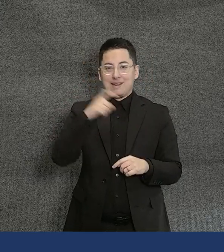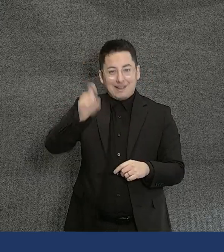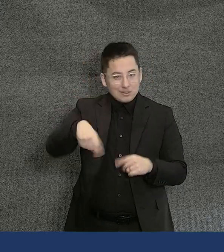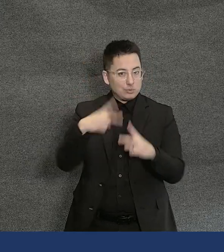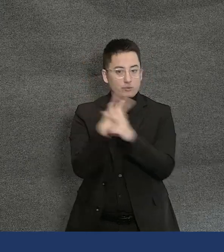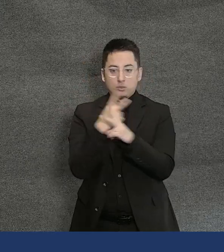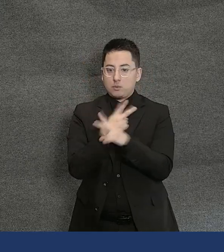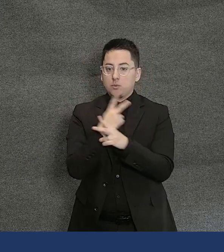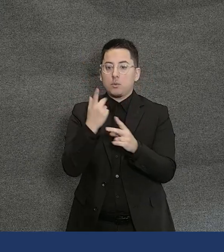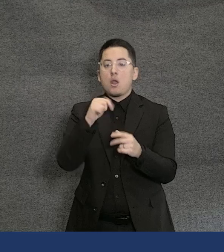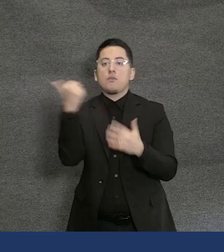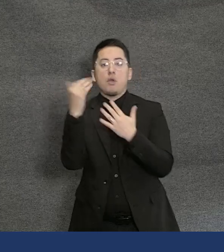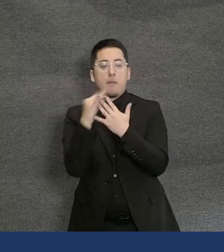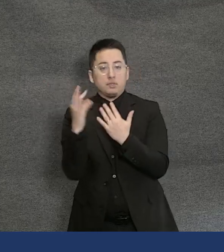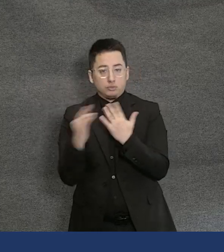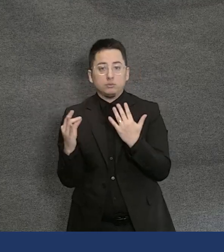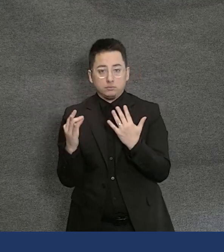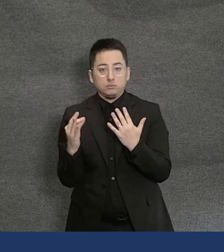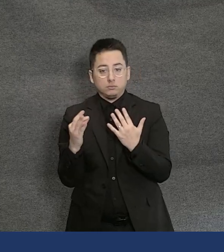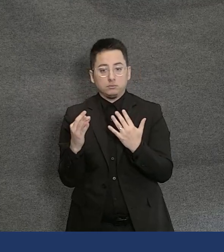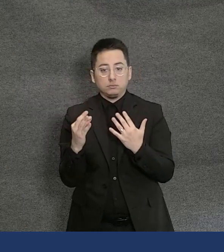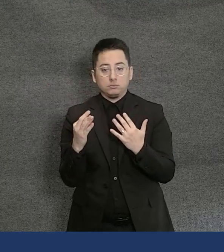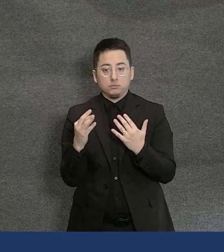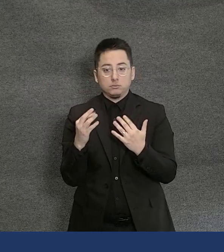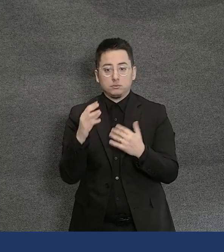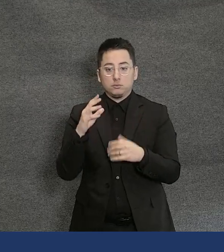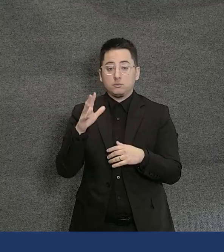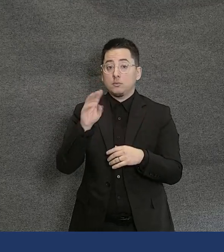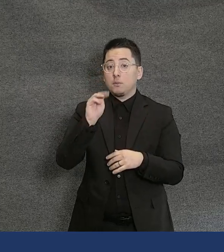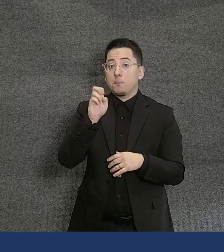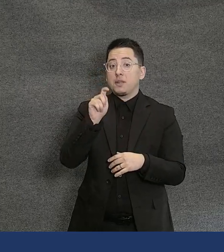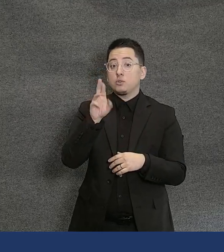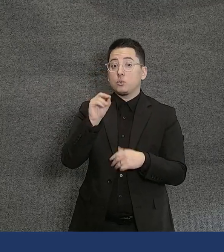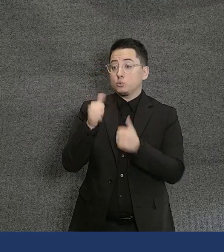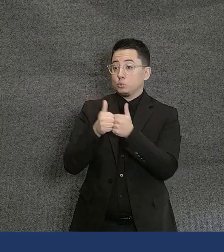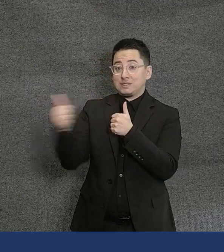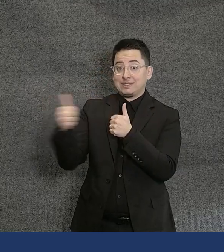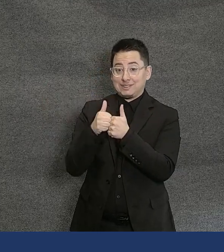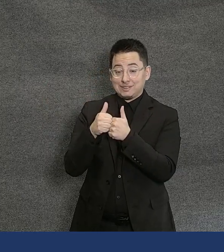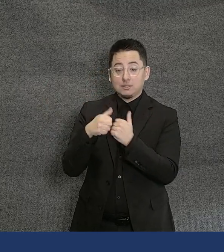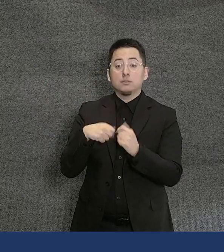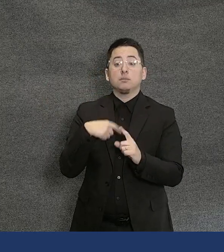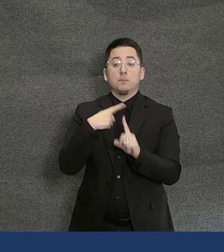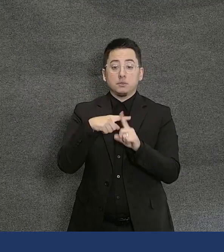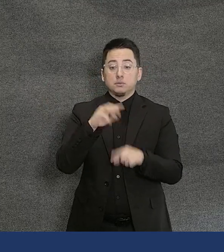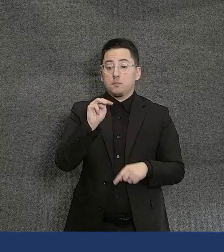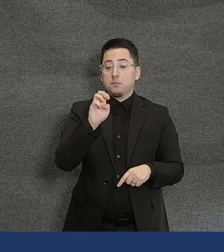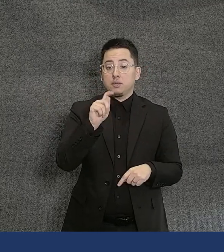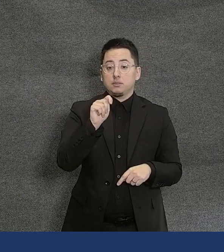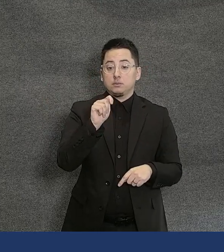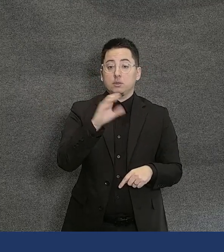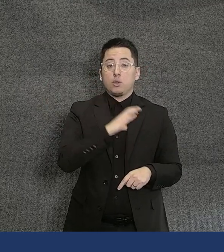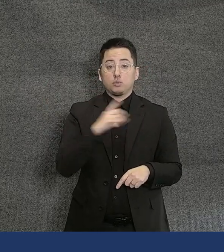Metro Transit, Met Council also had some pilots that they wanted to have a chance to work out as well.